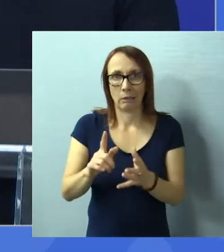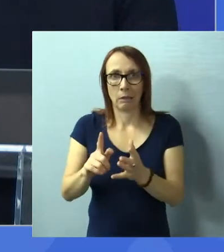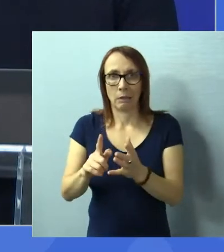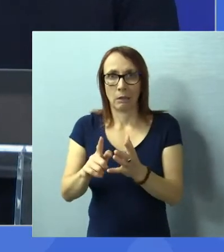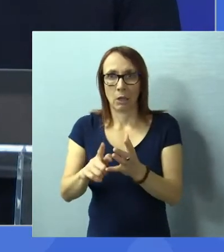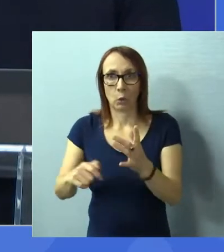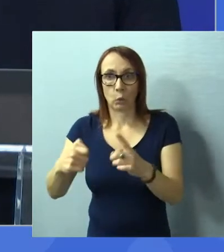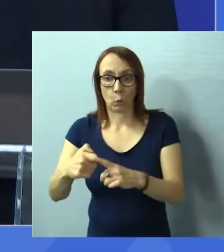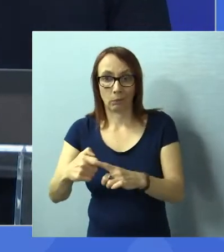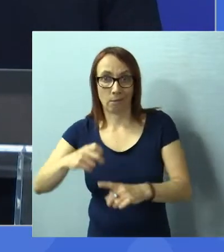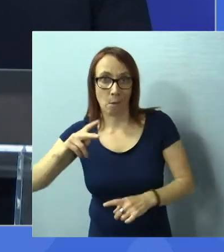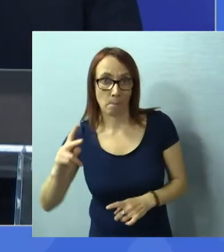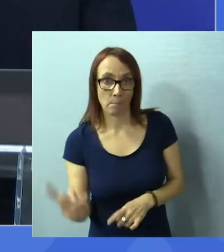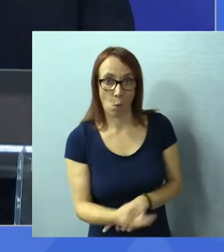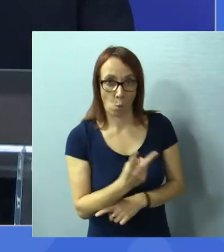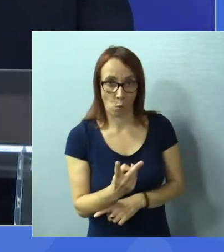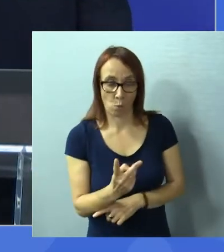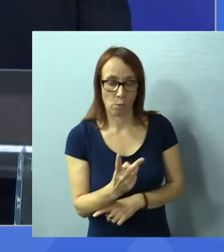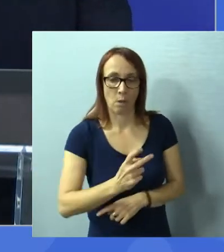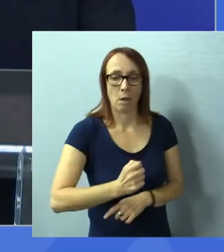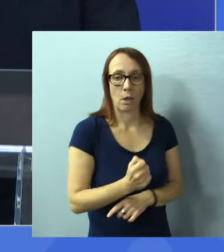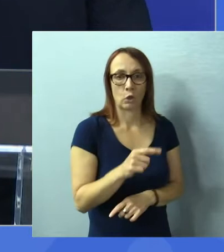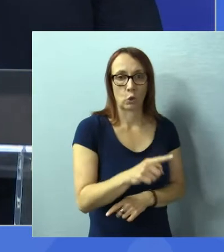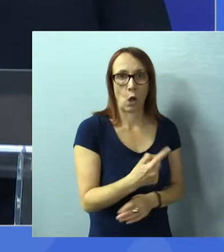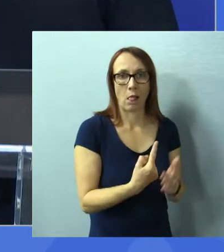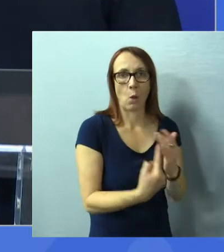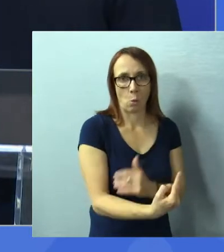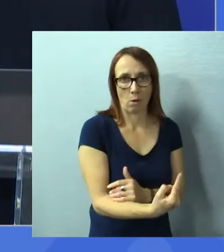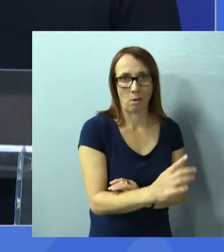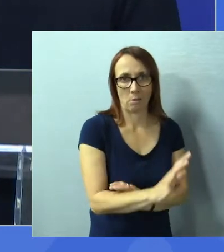areas both the UK Parliament and the Scottish Parliament can legislate for